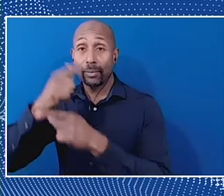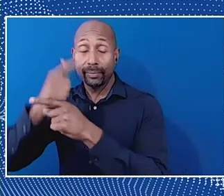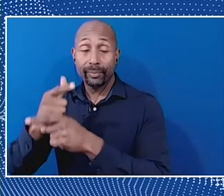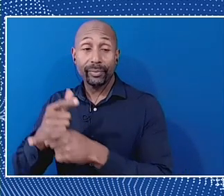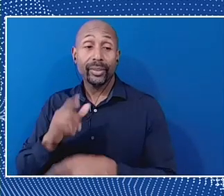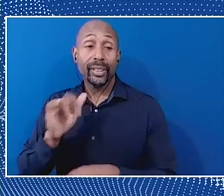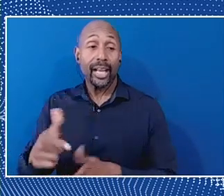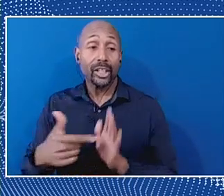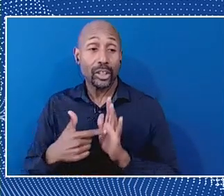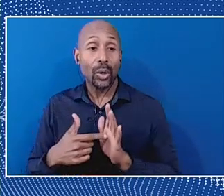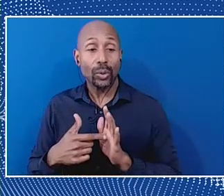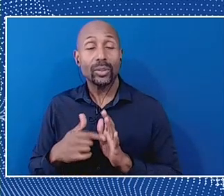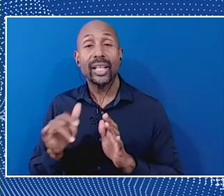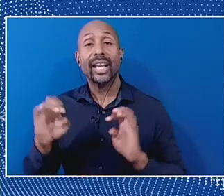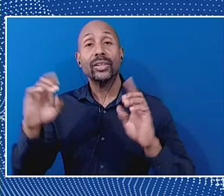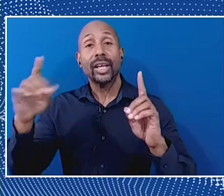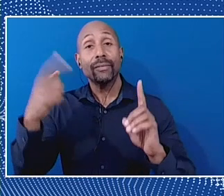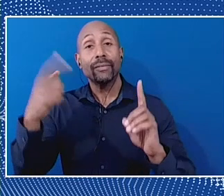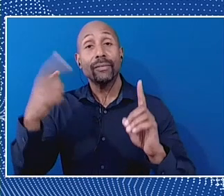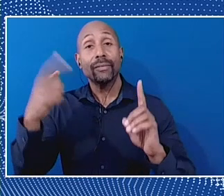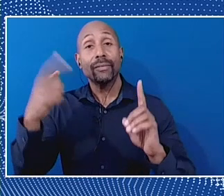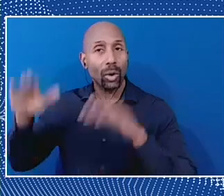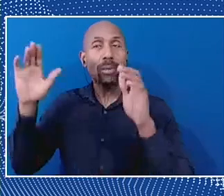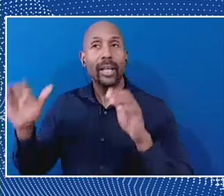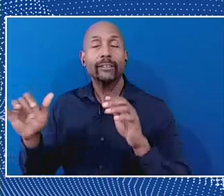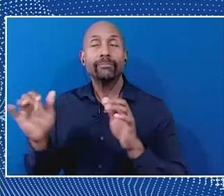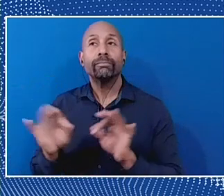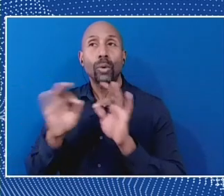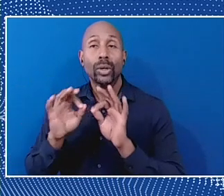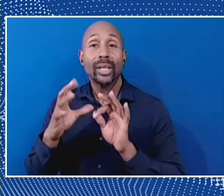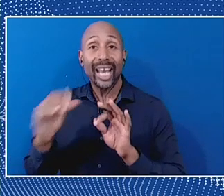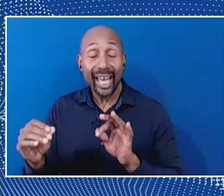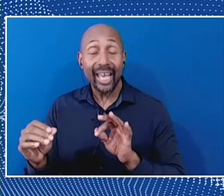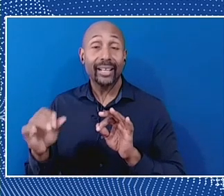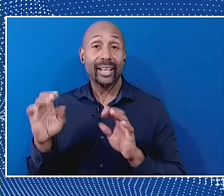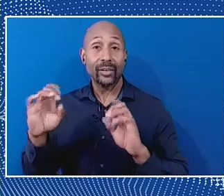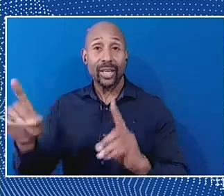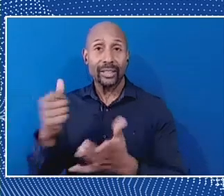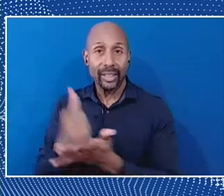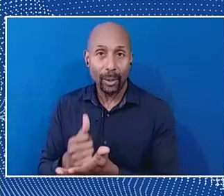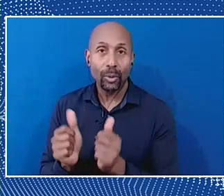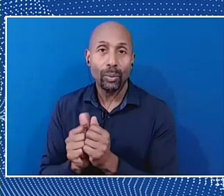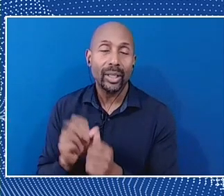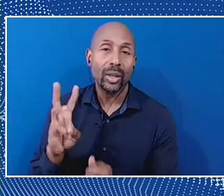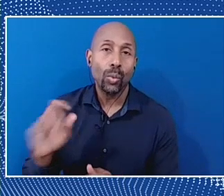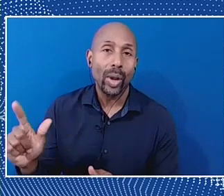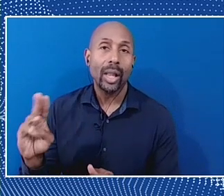education. Understanding this, I pursued education passionately, driven by the